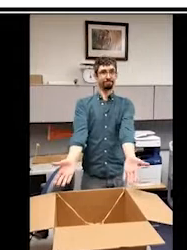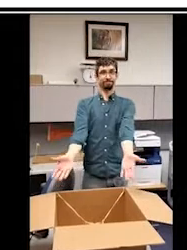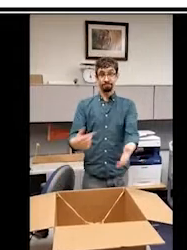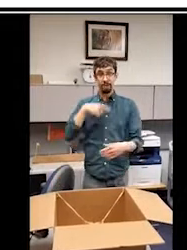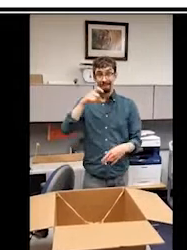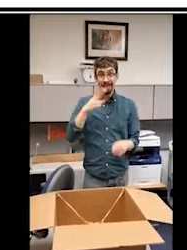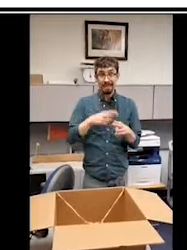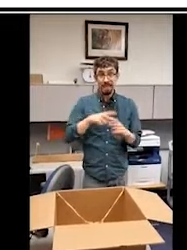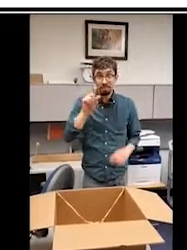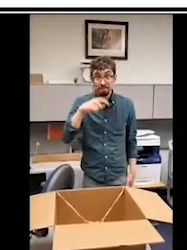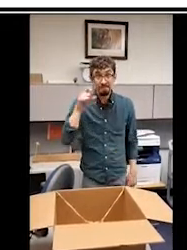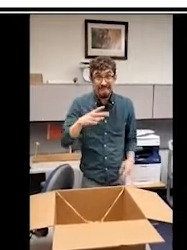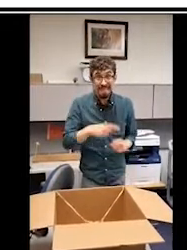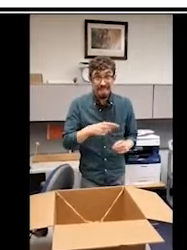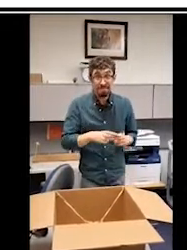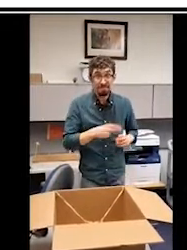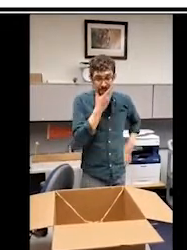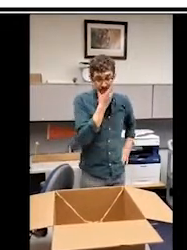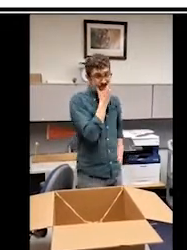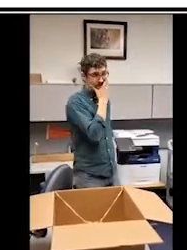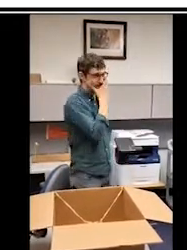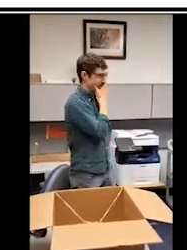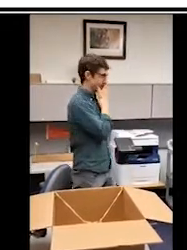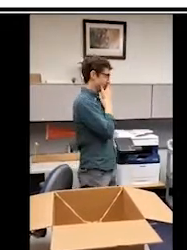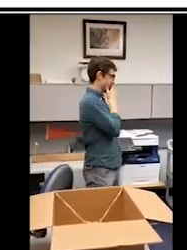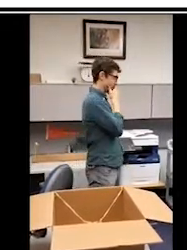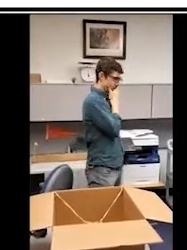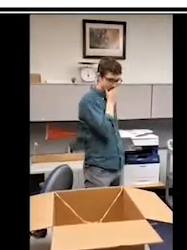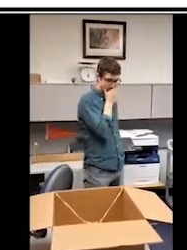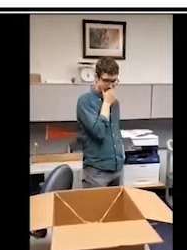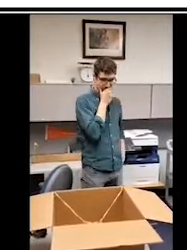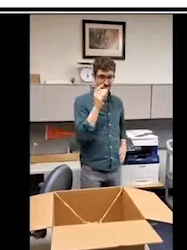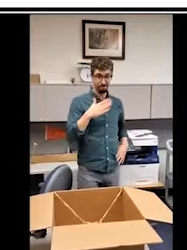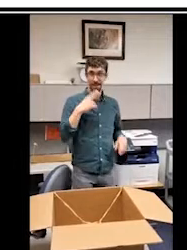And that's what I'm gonna do for my egg drop. What should I name it? Hmm.